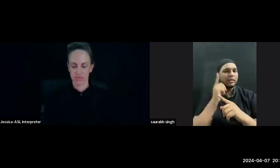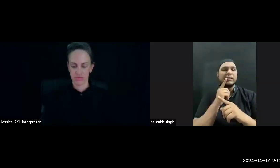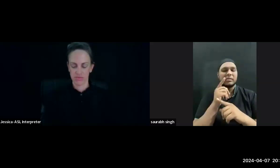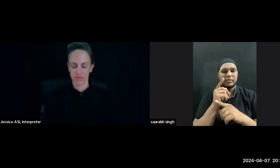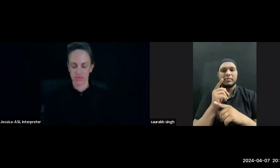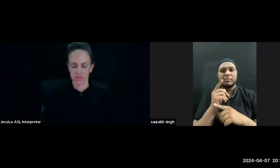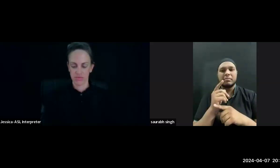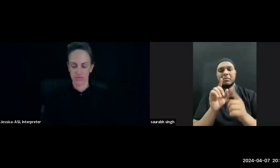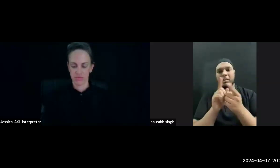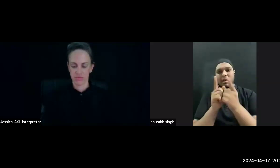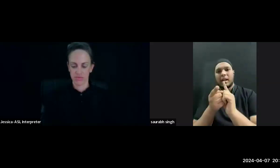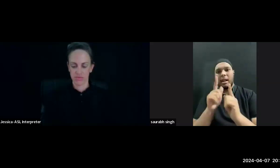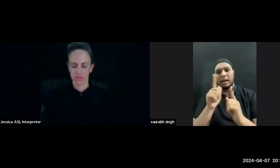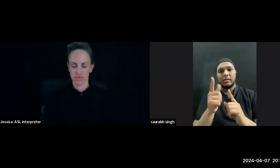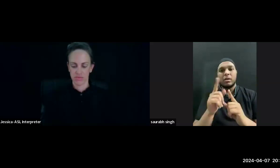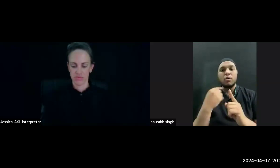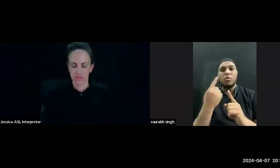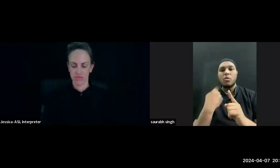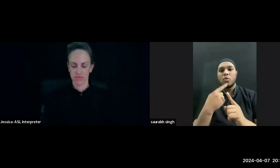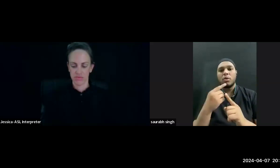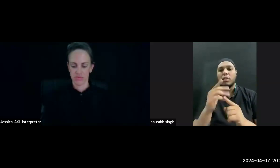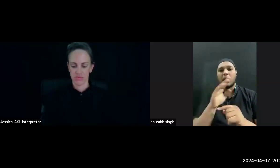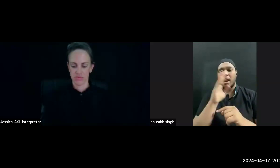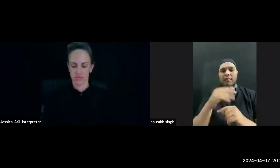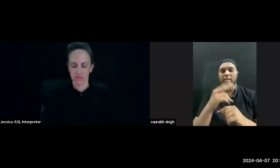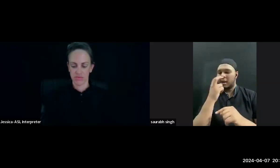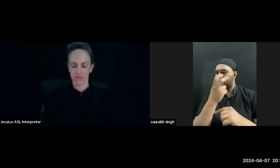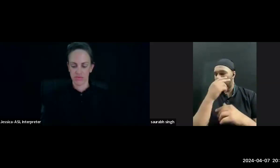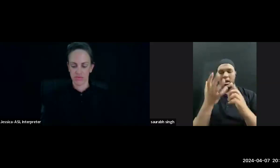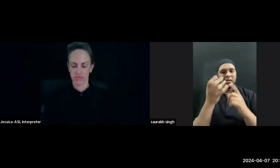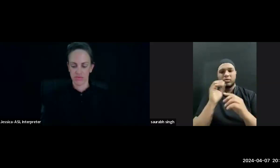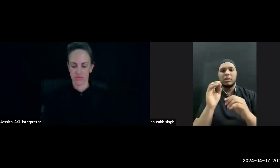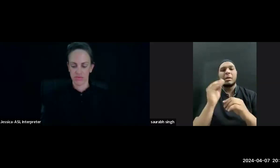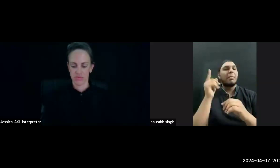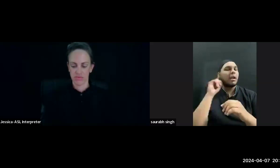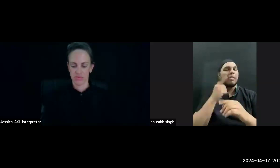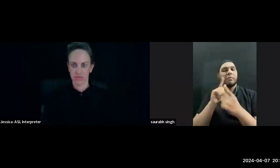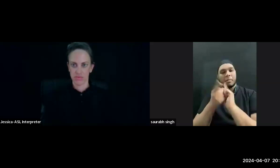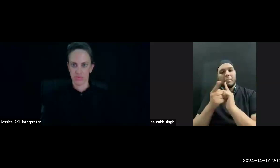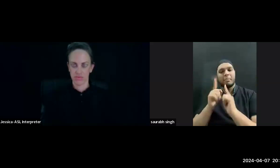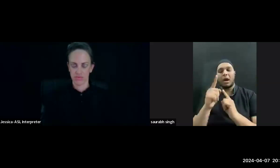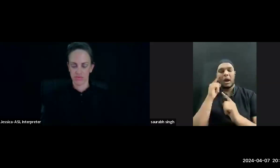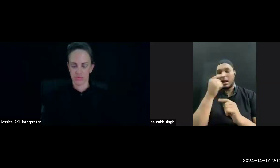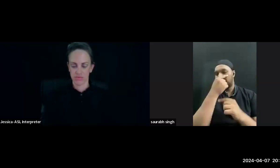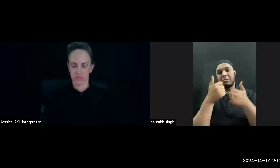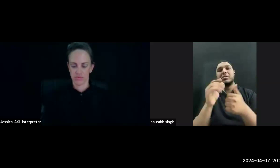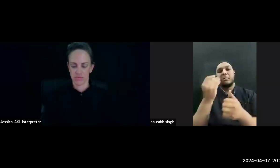and those people will never get any visual perception loss okay so you should not get